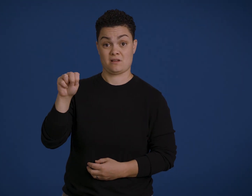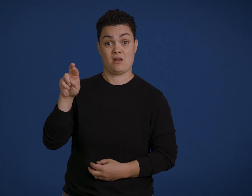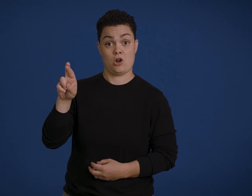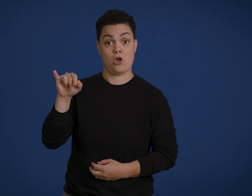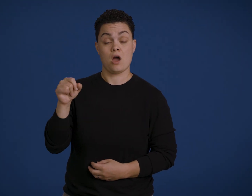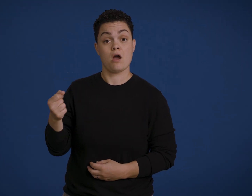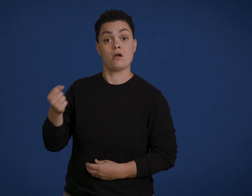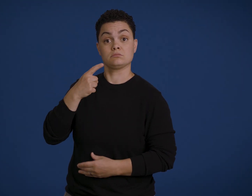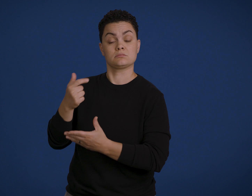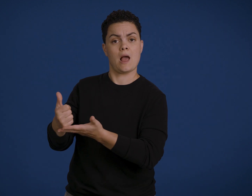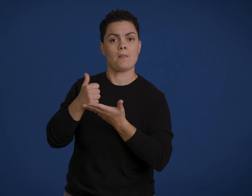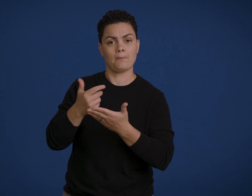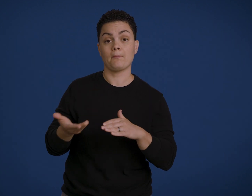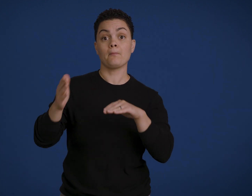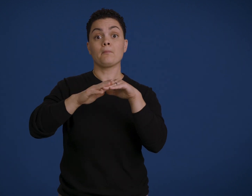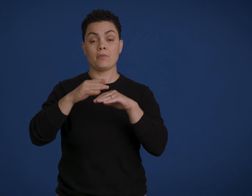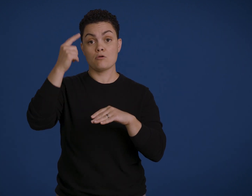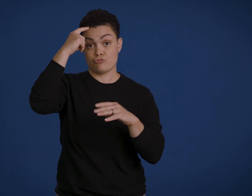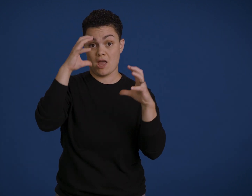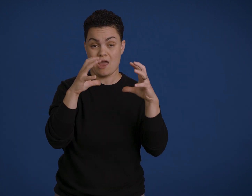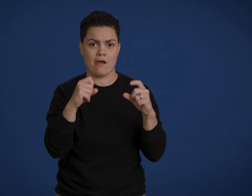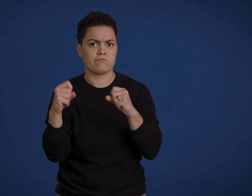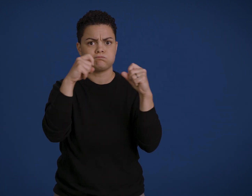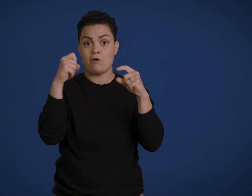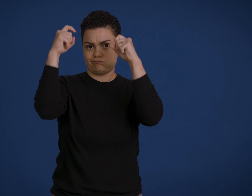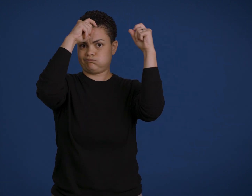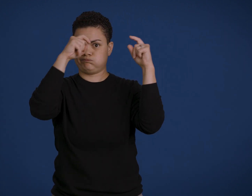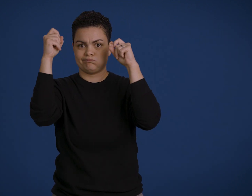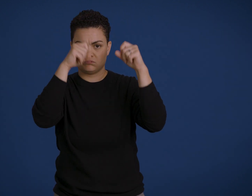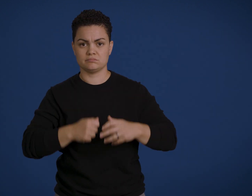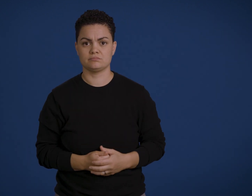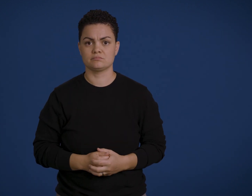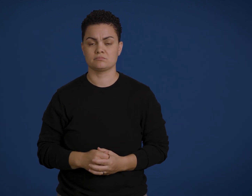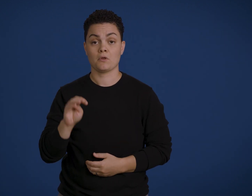These medications work by increasing the availability of serotonin and norepinephrine,